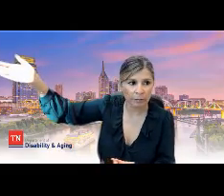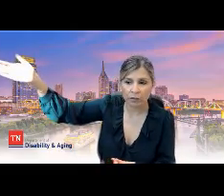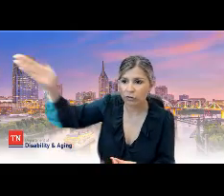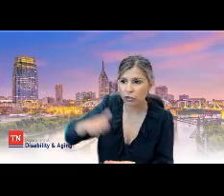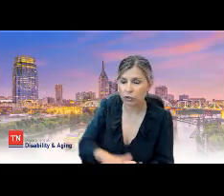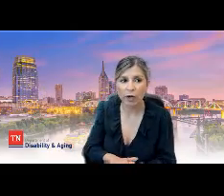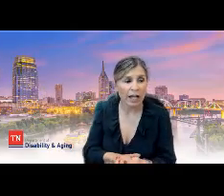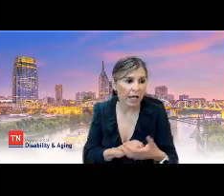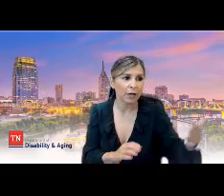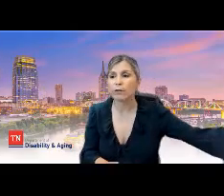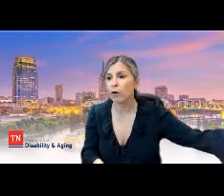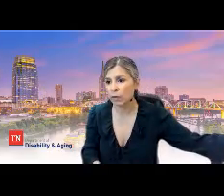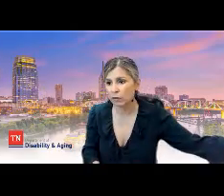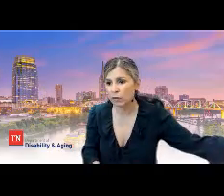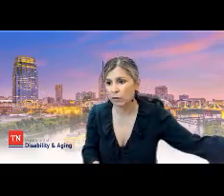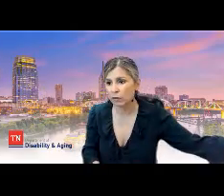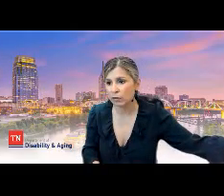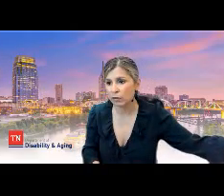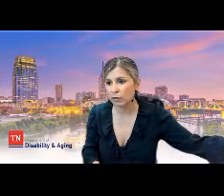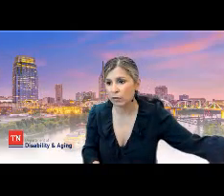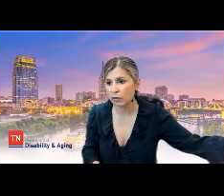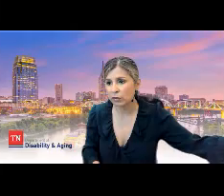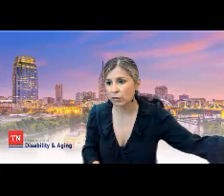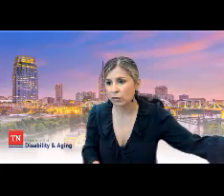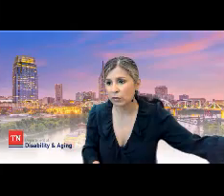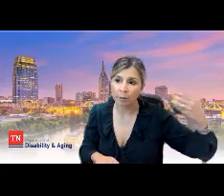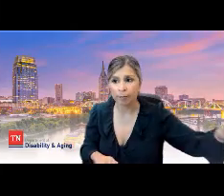our congregate meals to hey, we've always wanted to offer pottery,